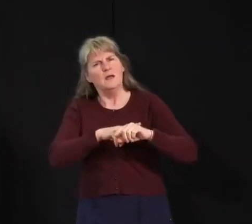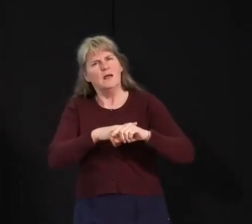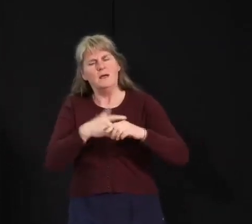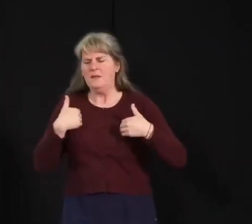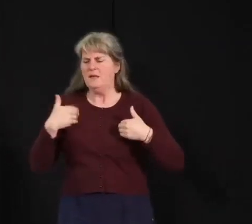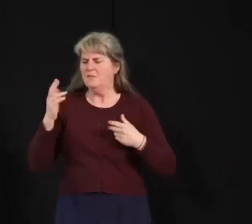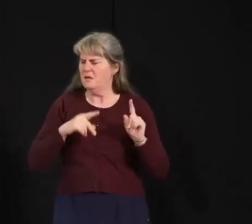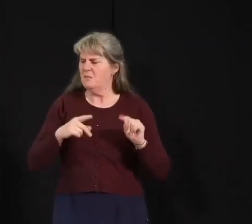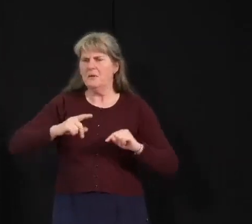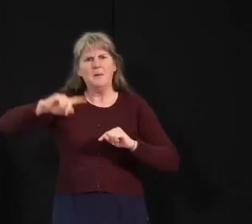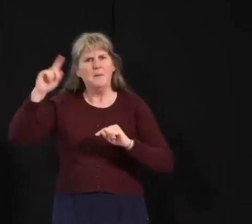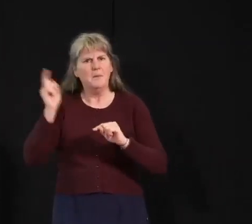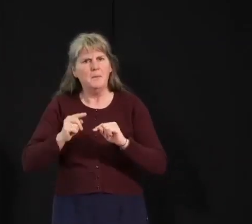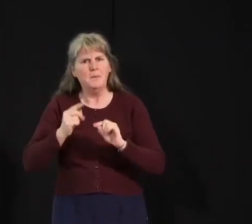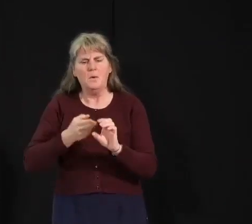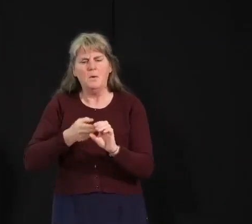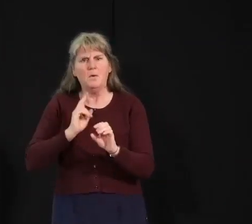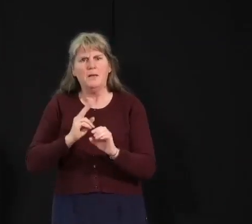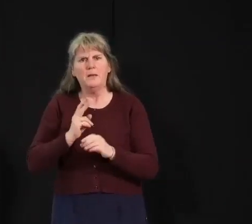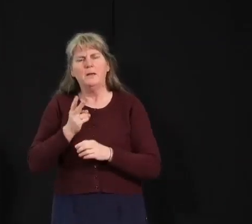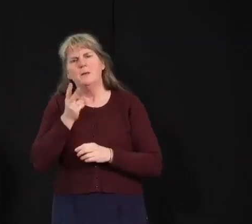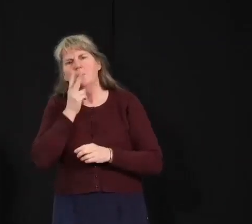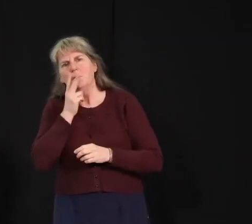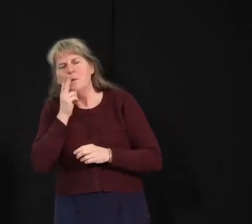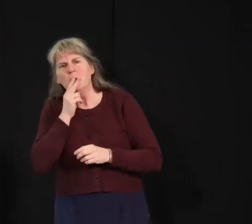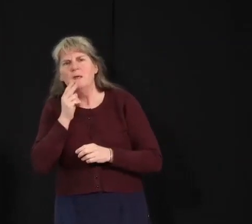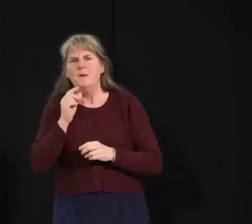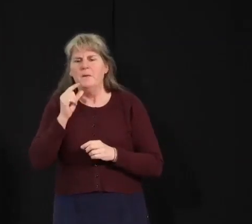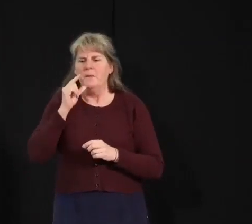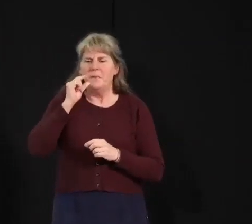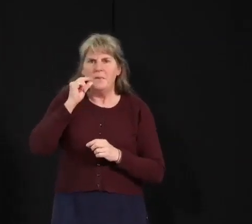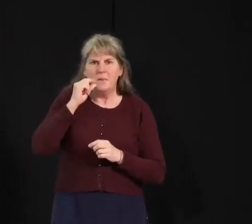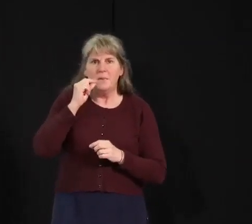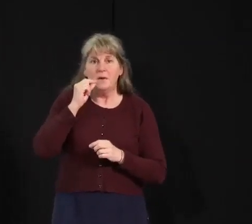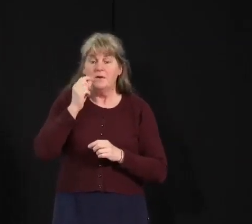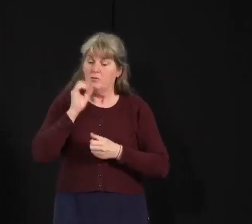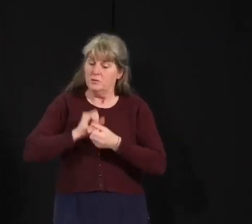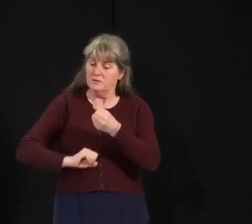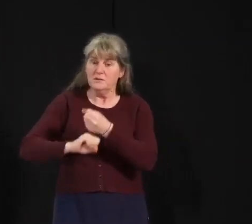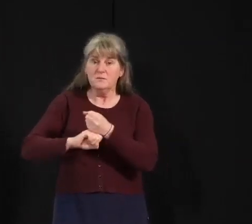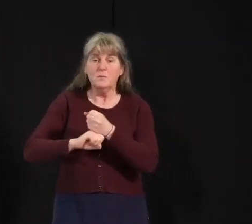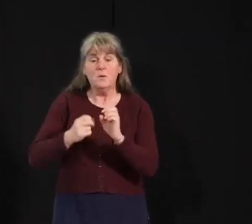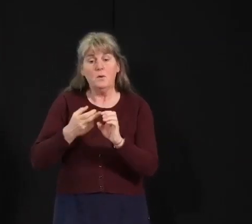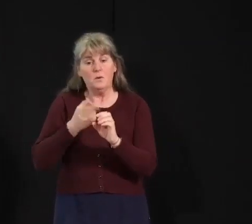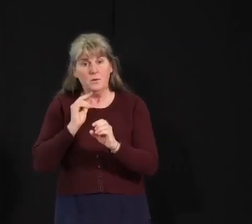If young people are now living more physically separate lives, which I hope they are, they